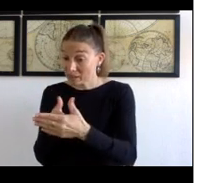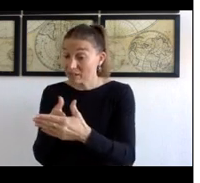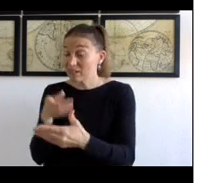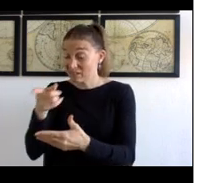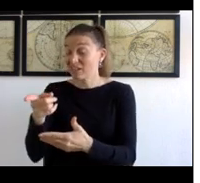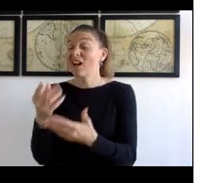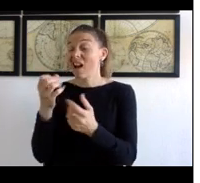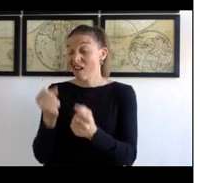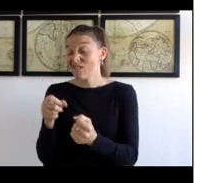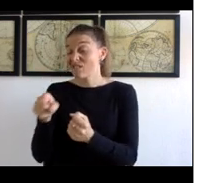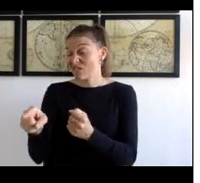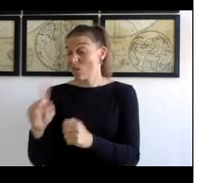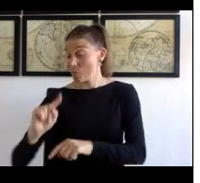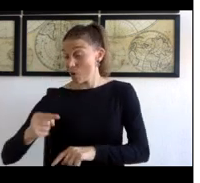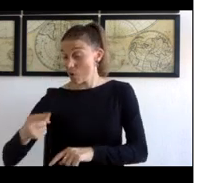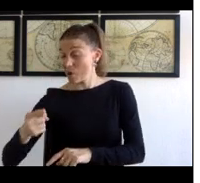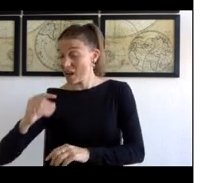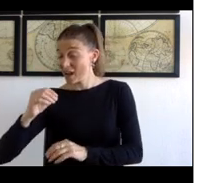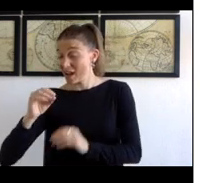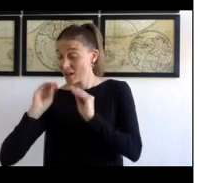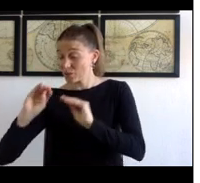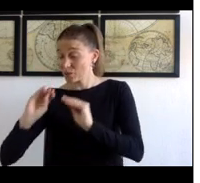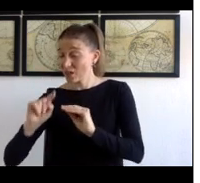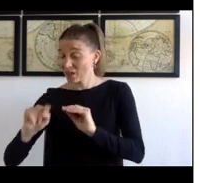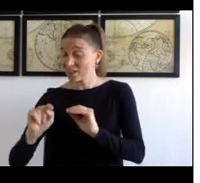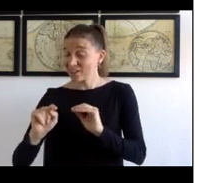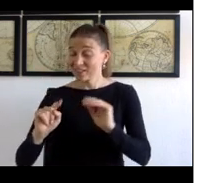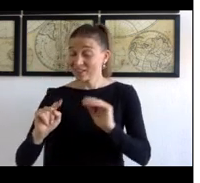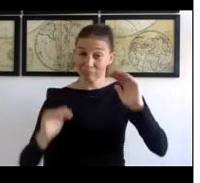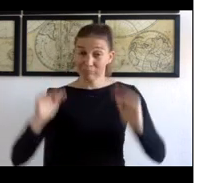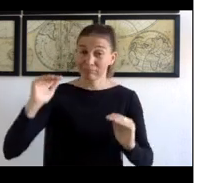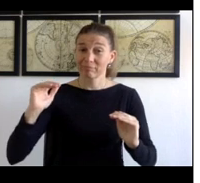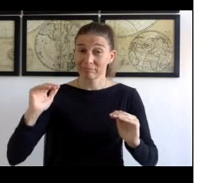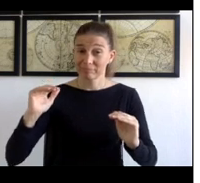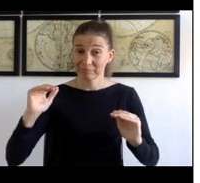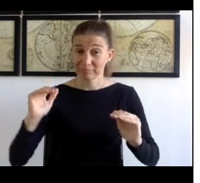So all the statistics suggest there is a lot to be done before objectives